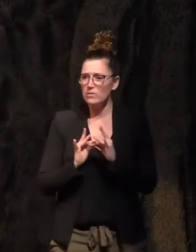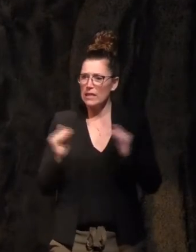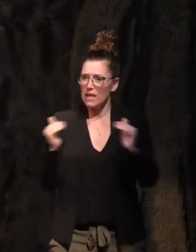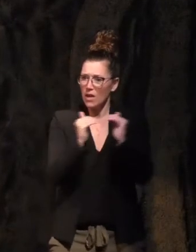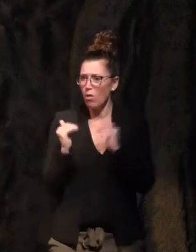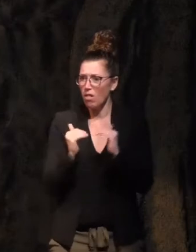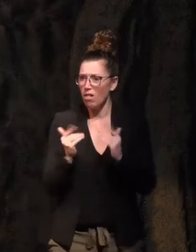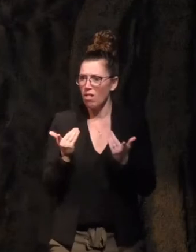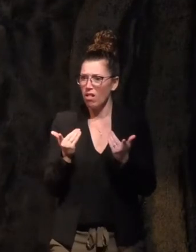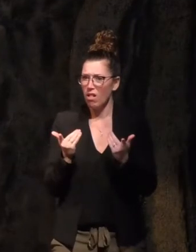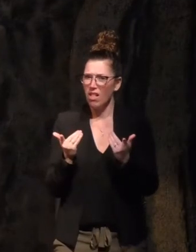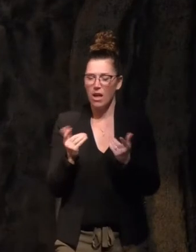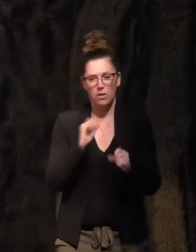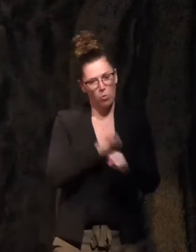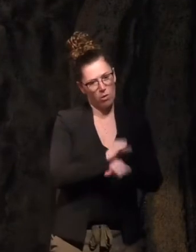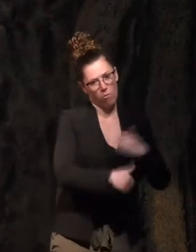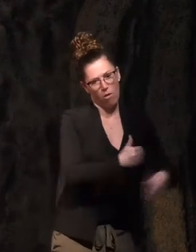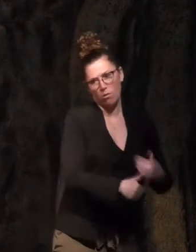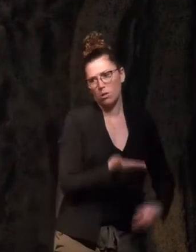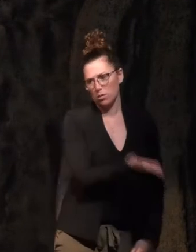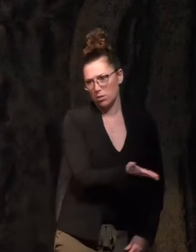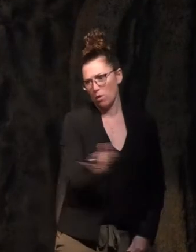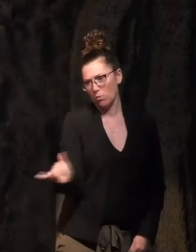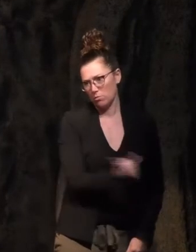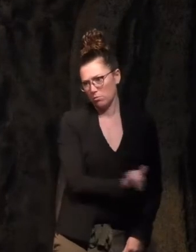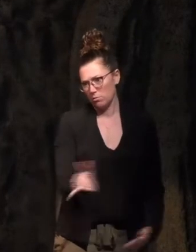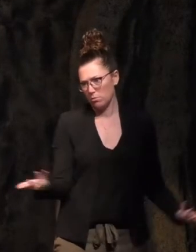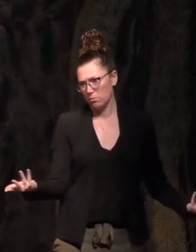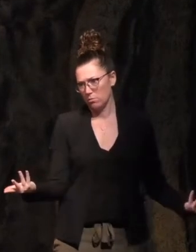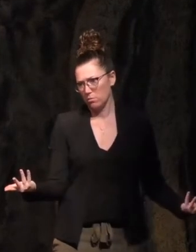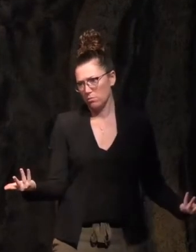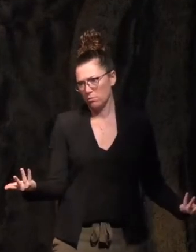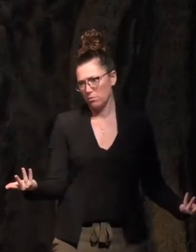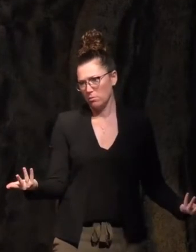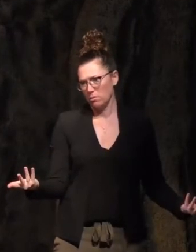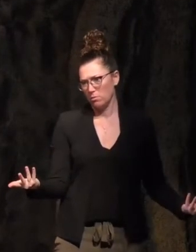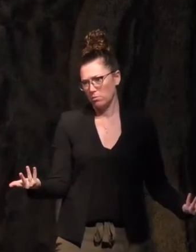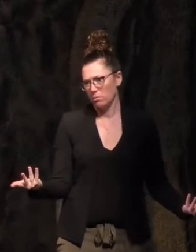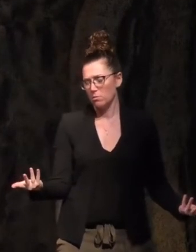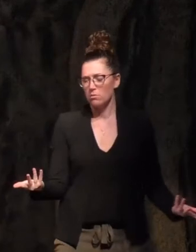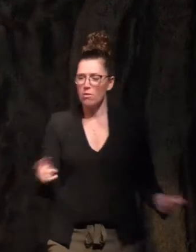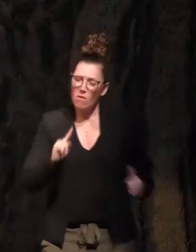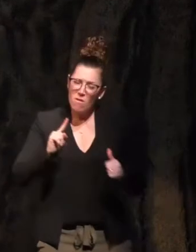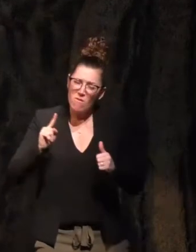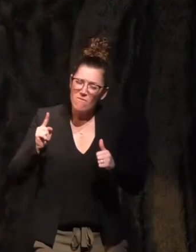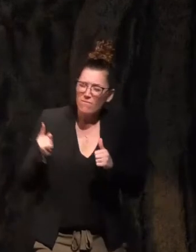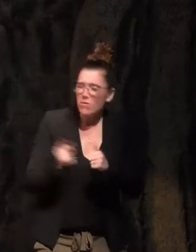debacle/meltdown happened in part because that first ever indigenous minister of justice